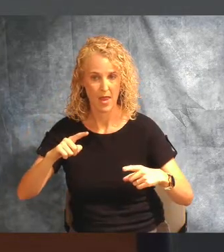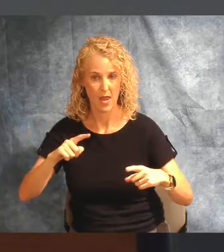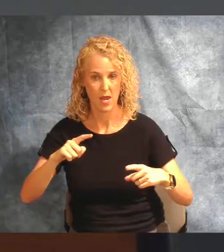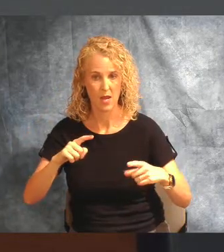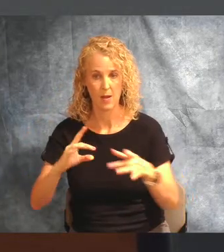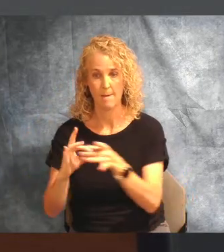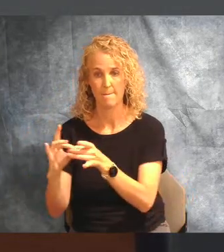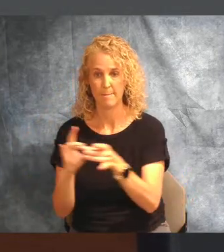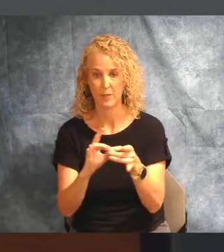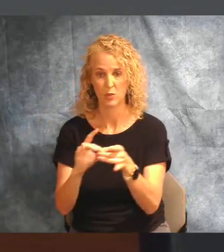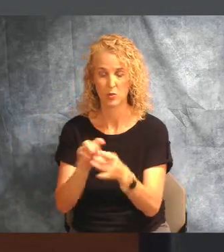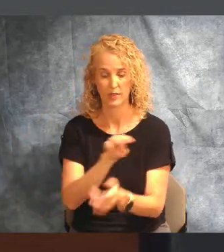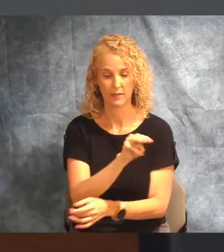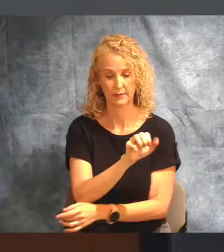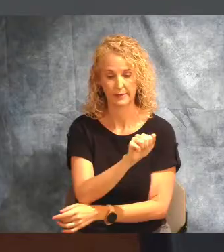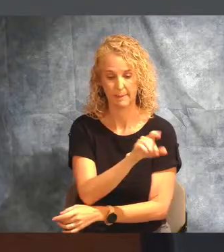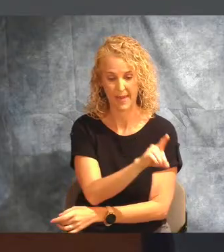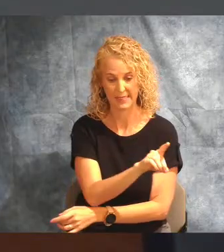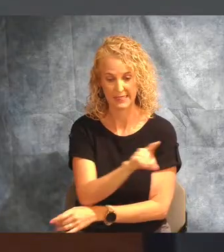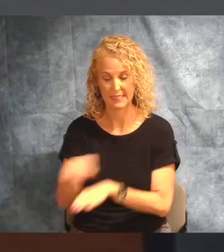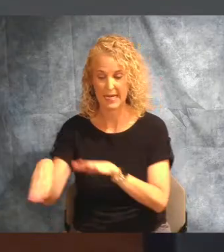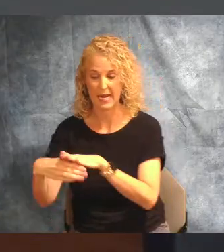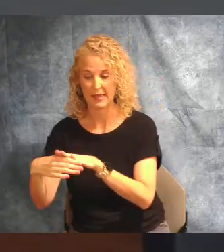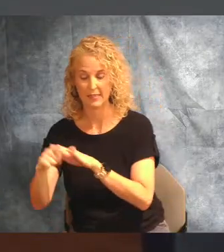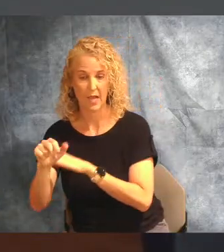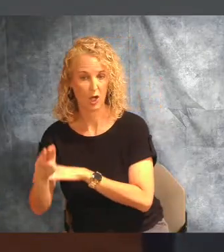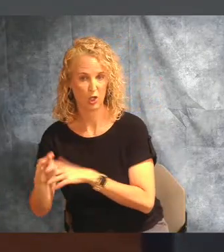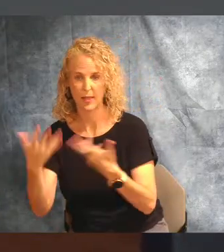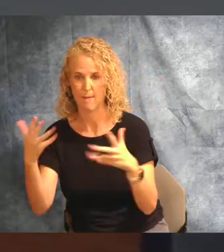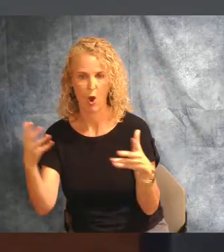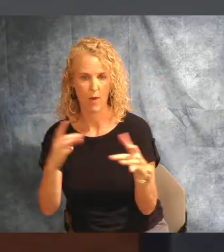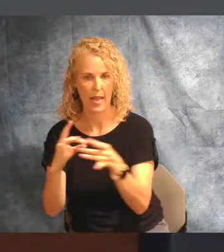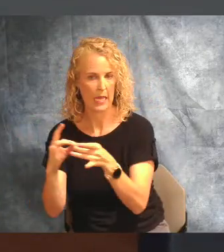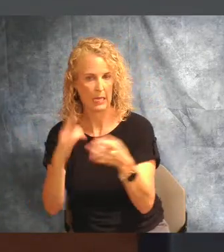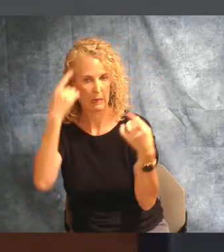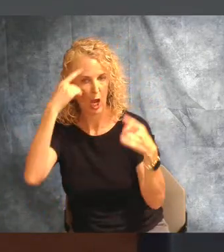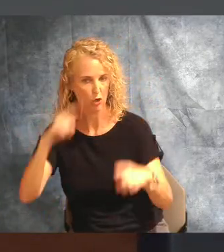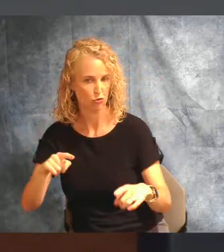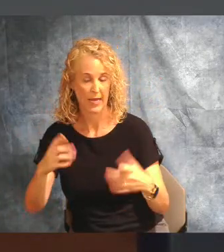club for a a while in terms of the use of this and they're trying to extend it just through the